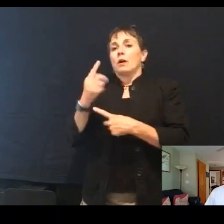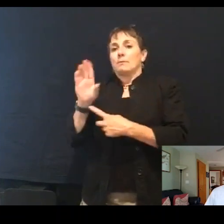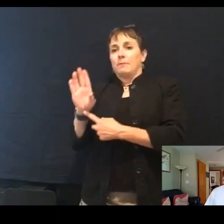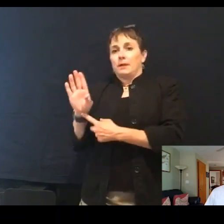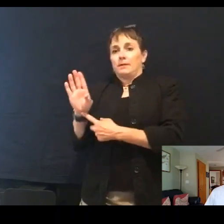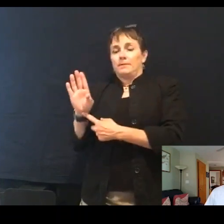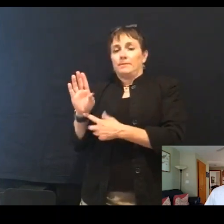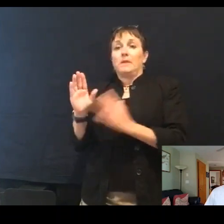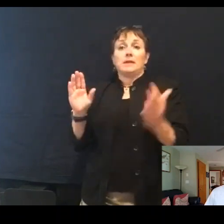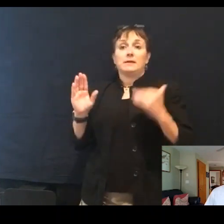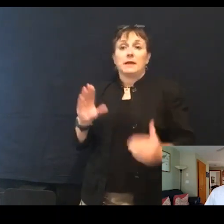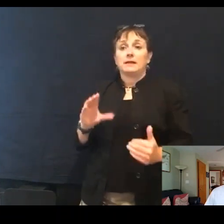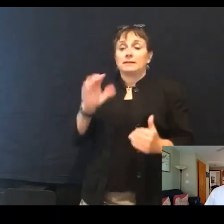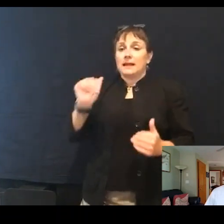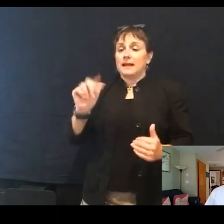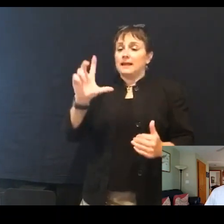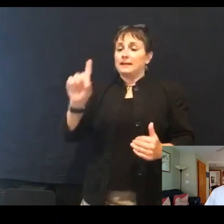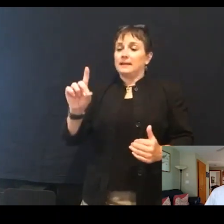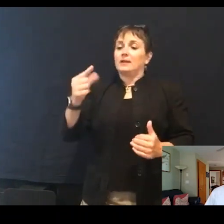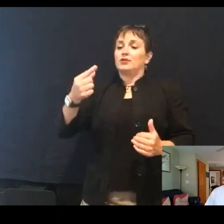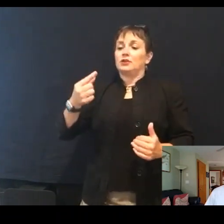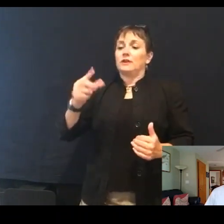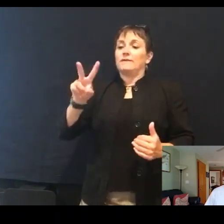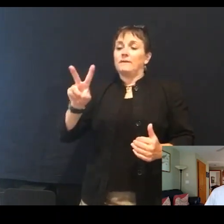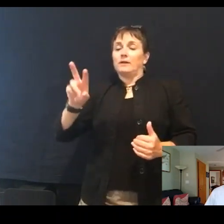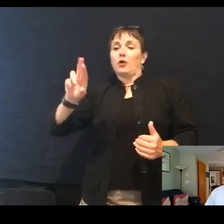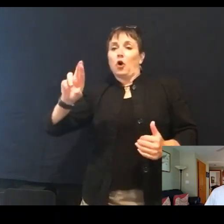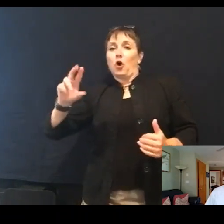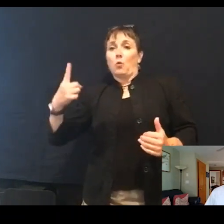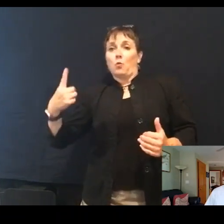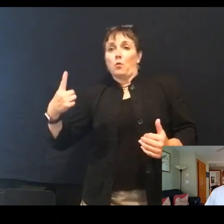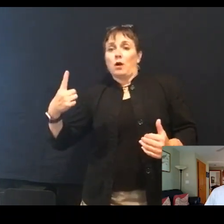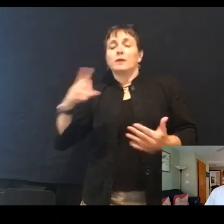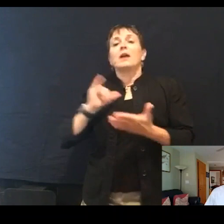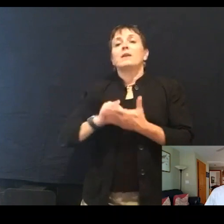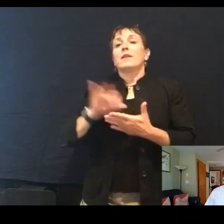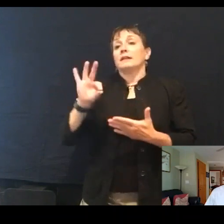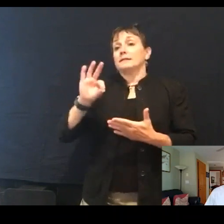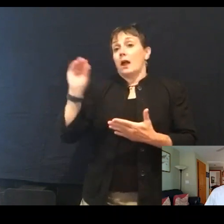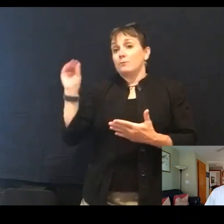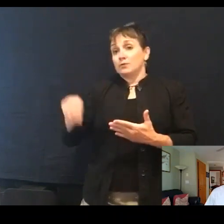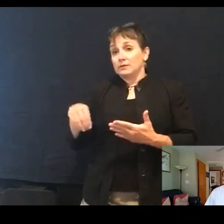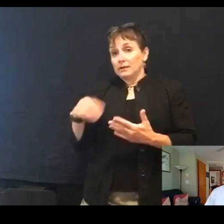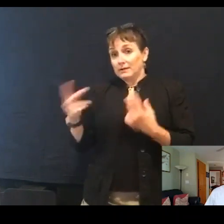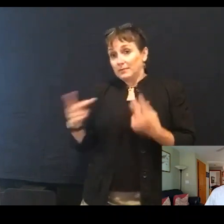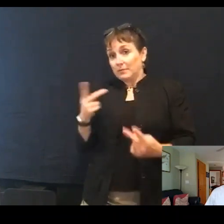The third most common gene was ADGVR1, which accounted for 9% of people.